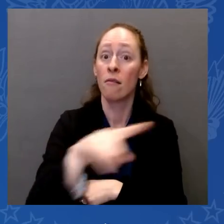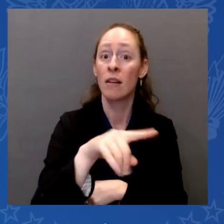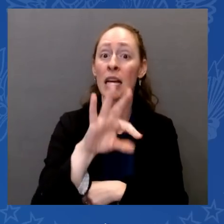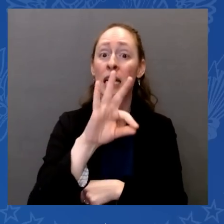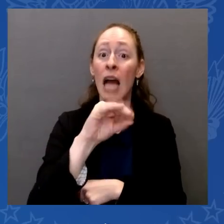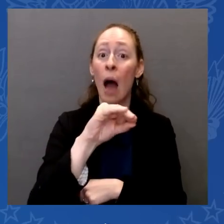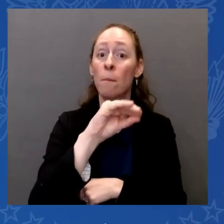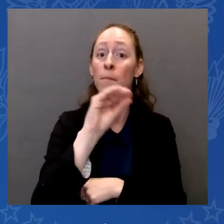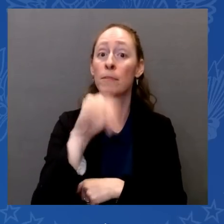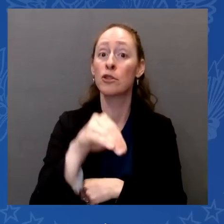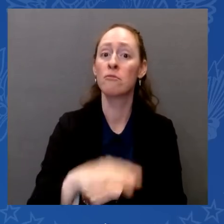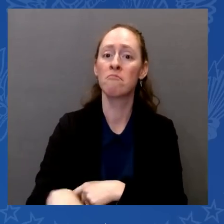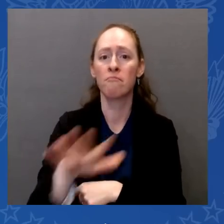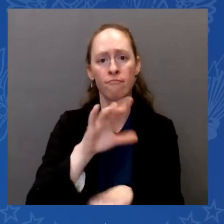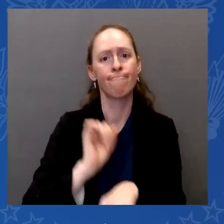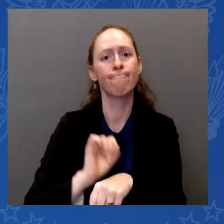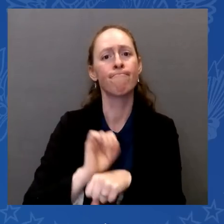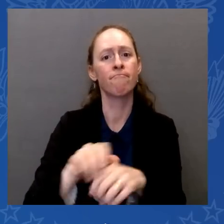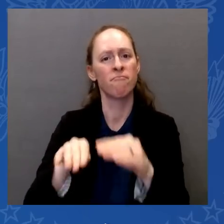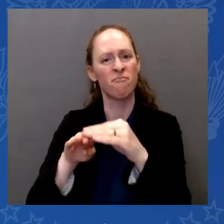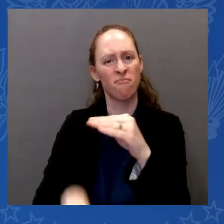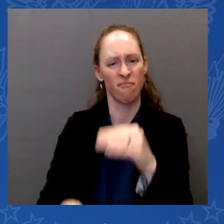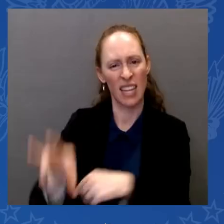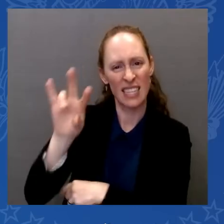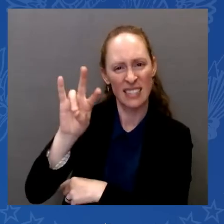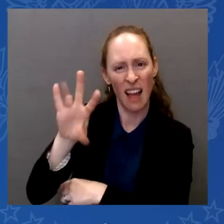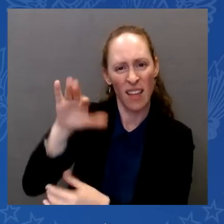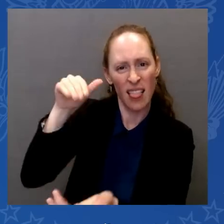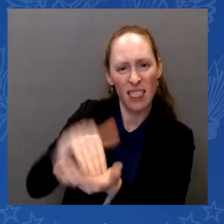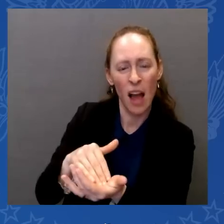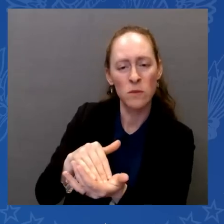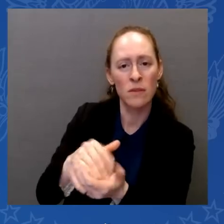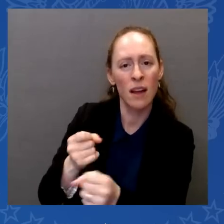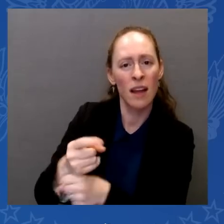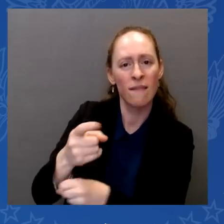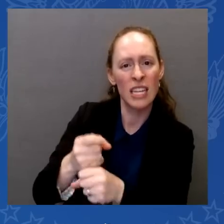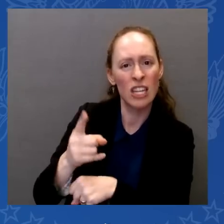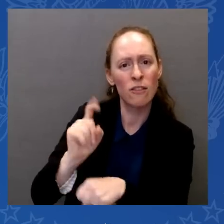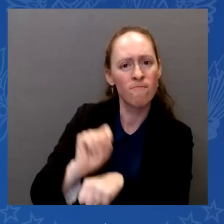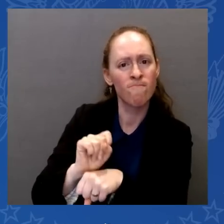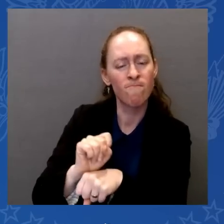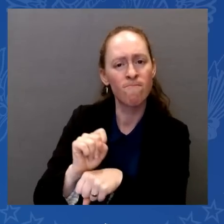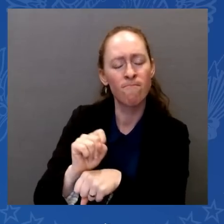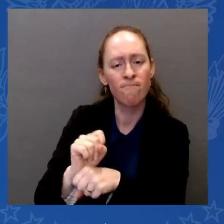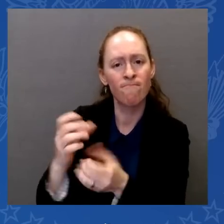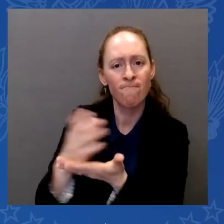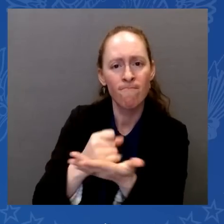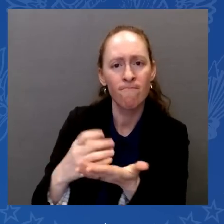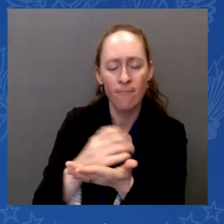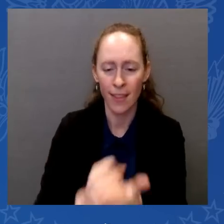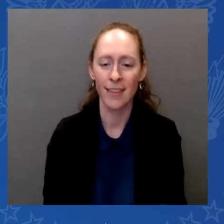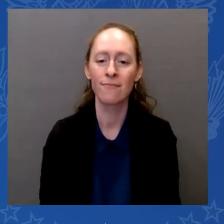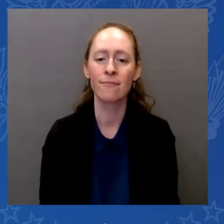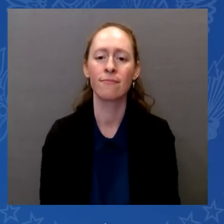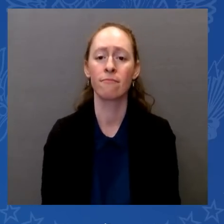Let me be clear: Not a dime will go to those in the top 5 percent of the income bracket. Period.